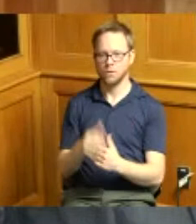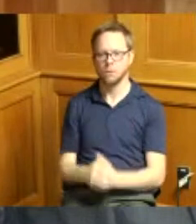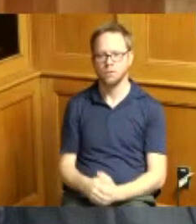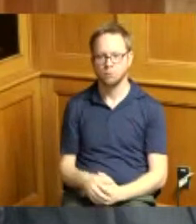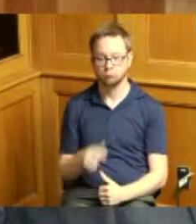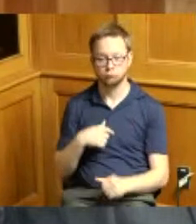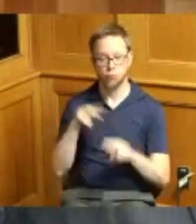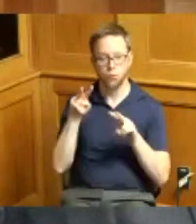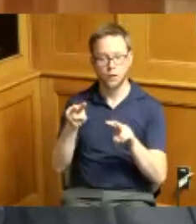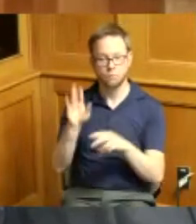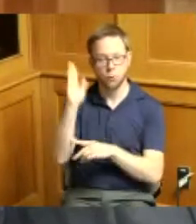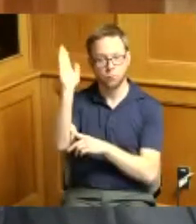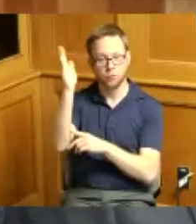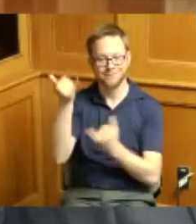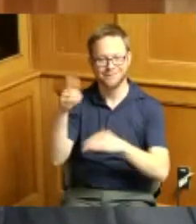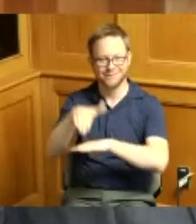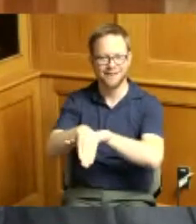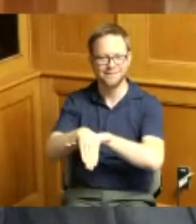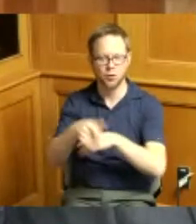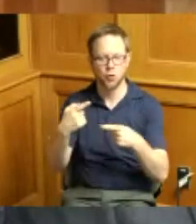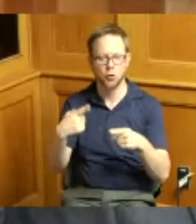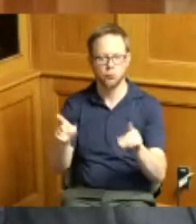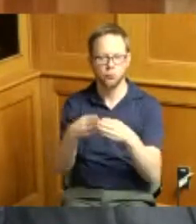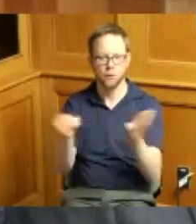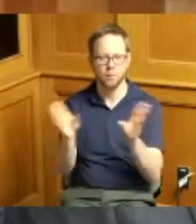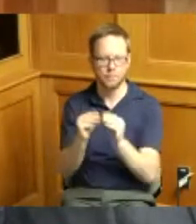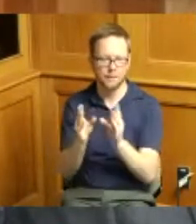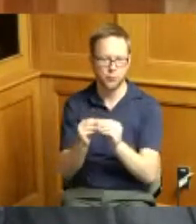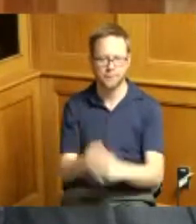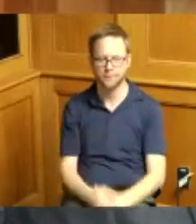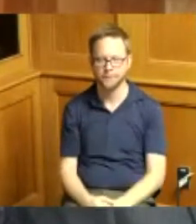the presentation tonight that the public hearing and hearing from the public thank you don't expect